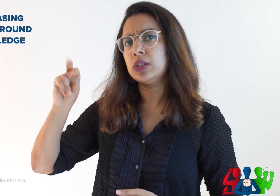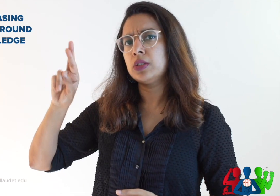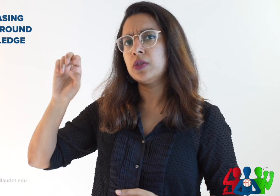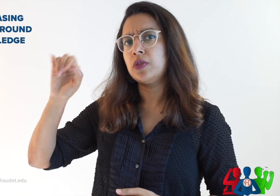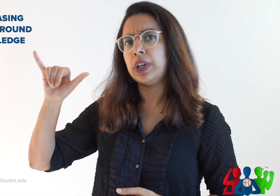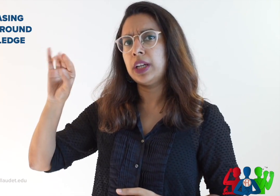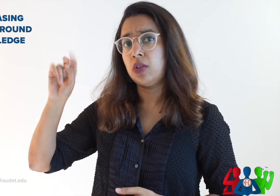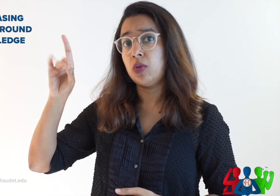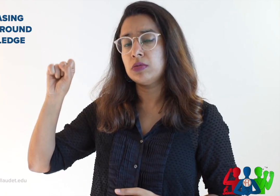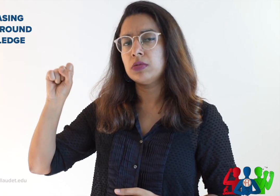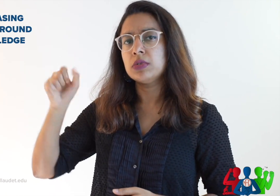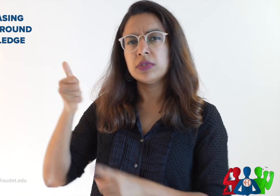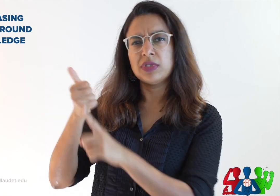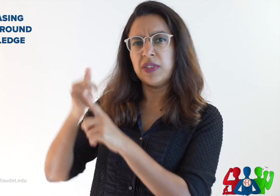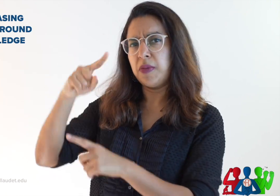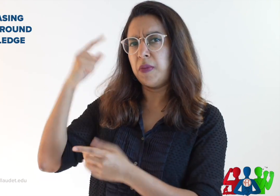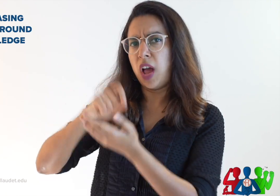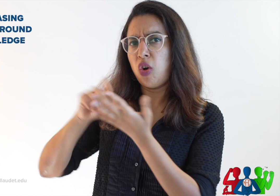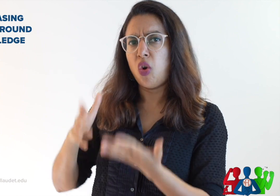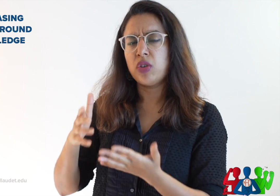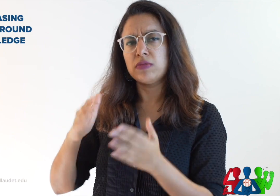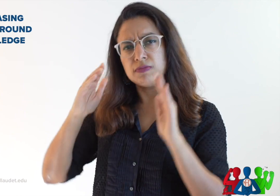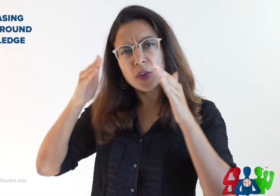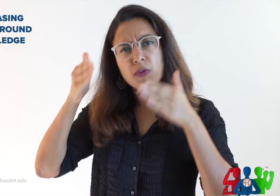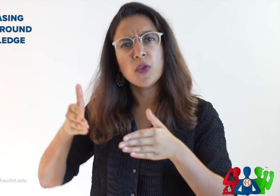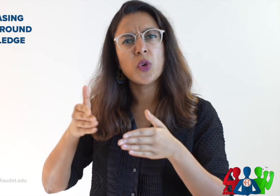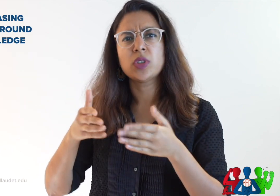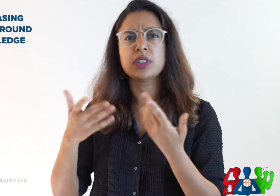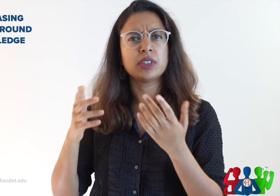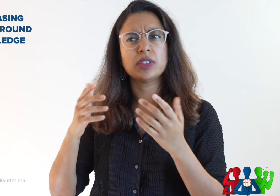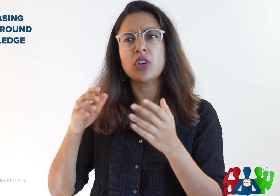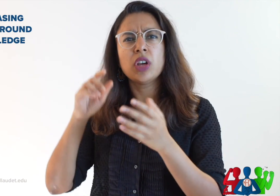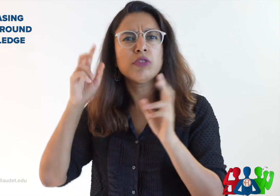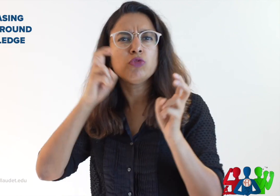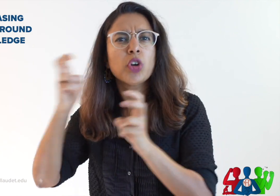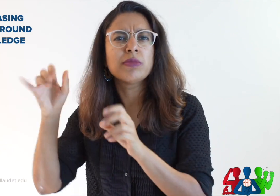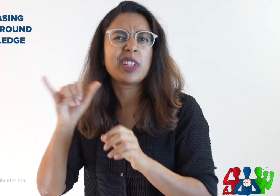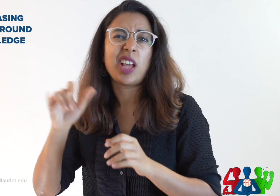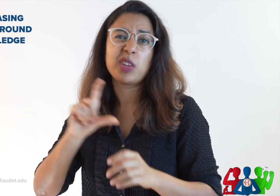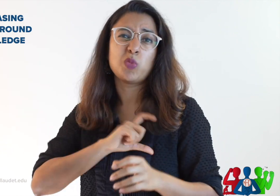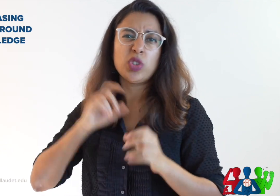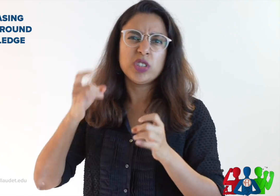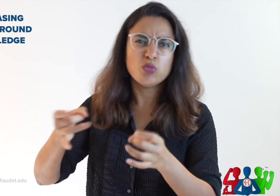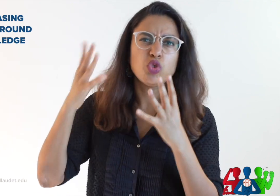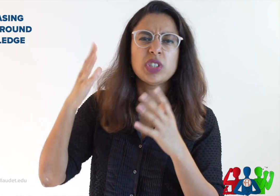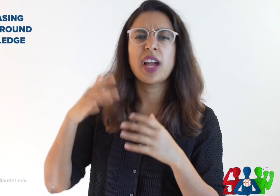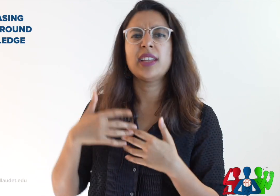We’ve also invited artists to come and give talks, for example,